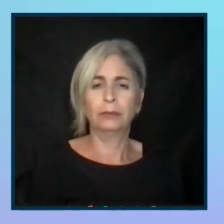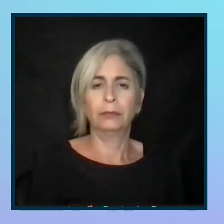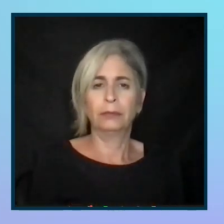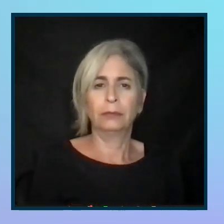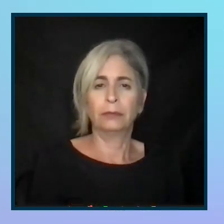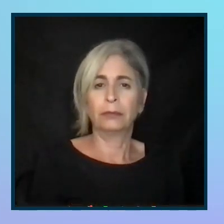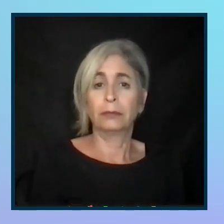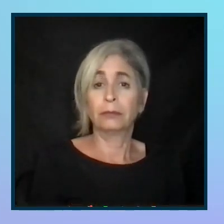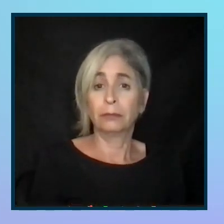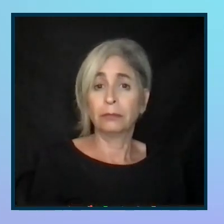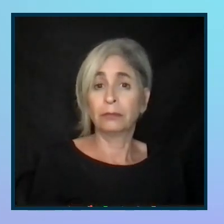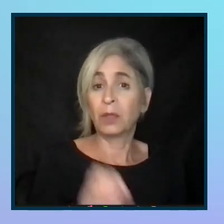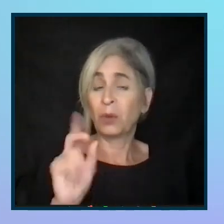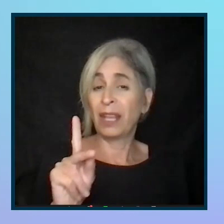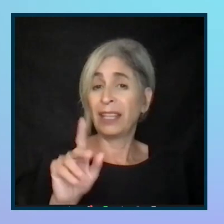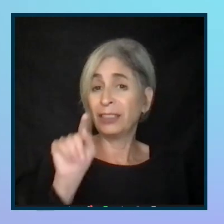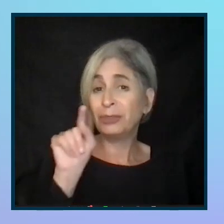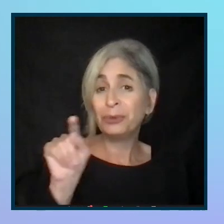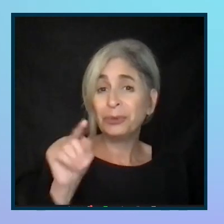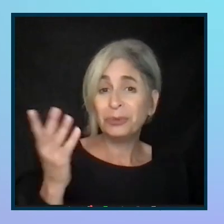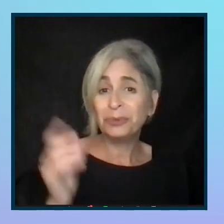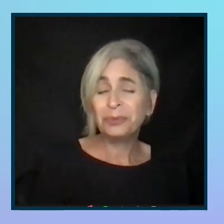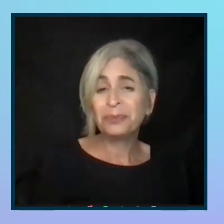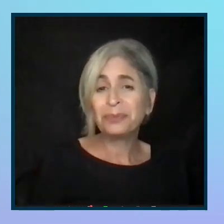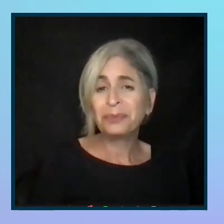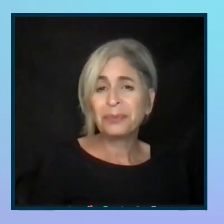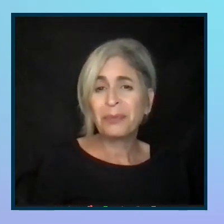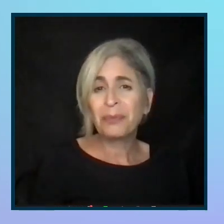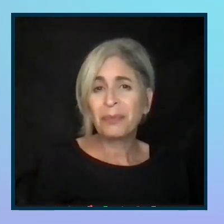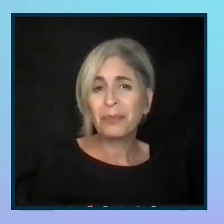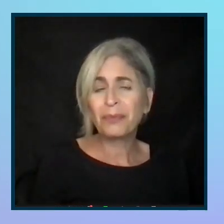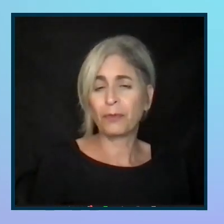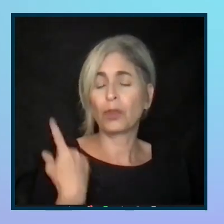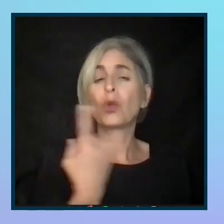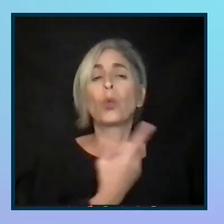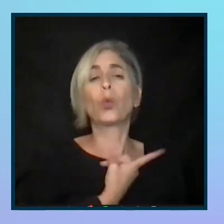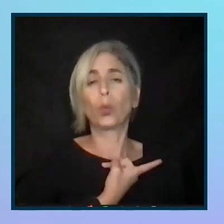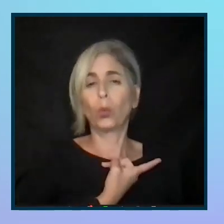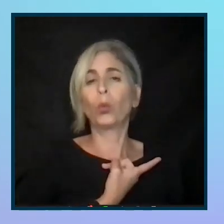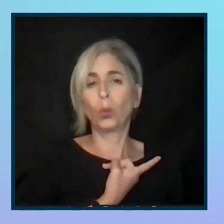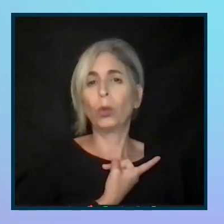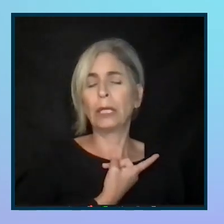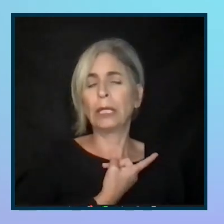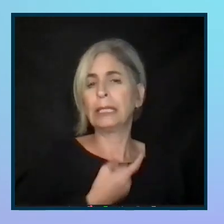Okay, Cybele, let's go to you, and then November. Yeah, we signed up with DQ